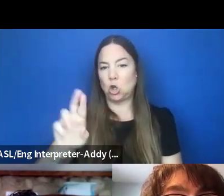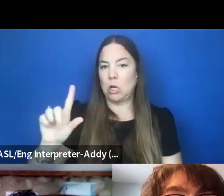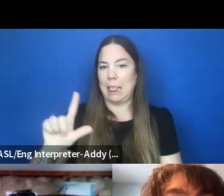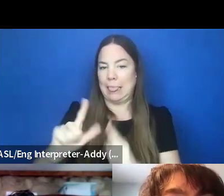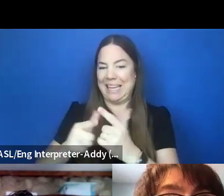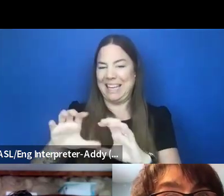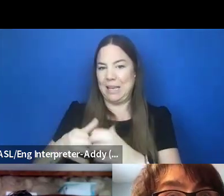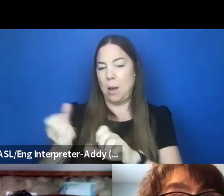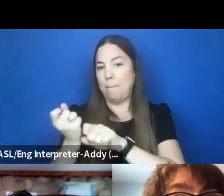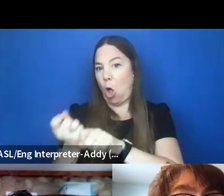Adeleigh Belyeu: So.